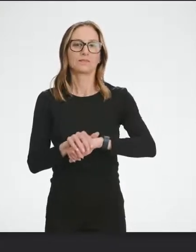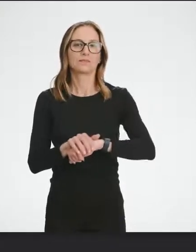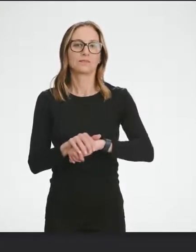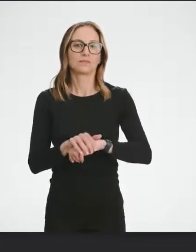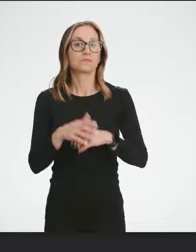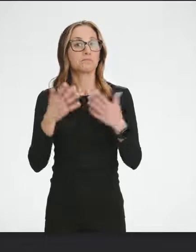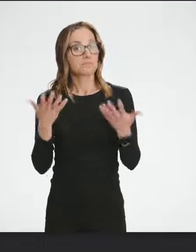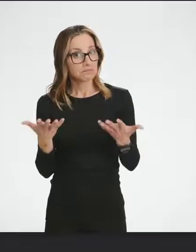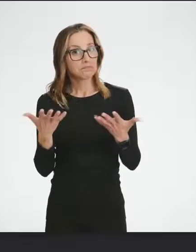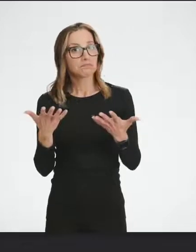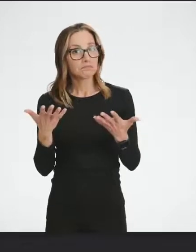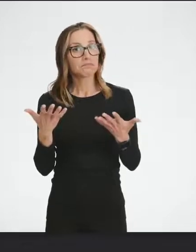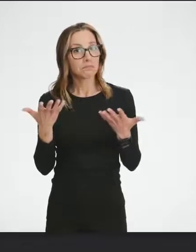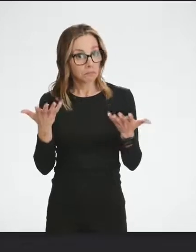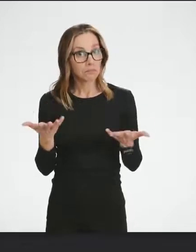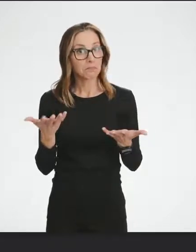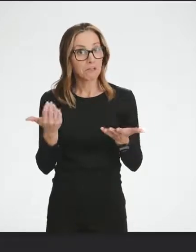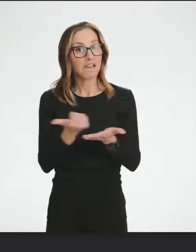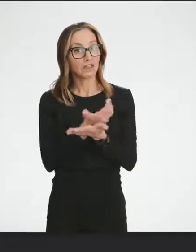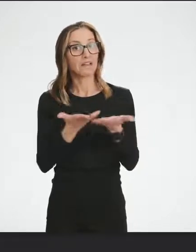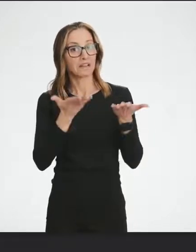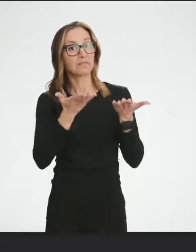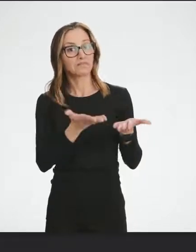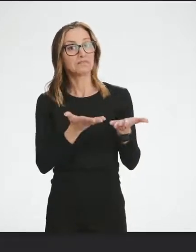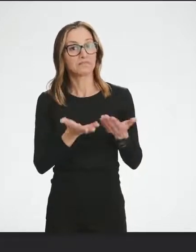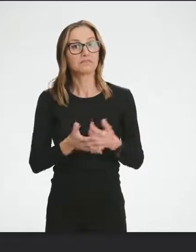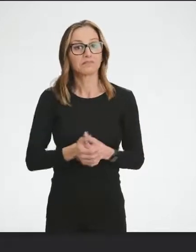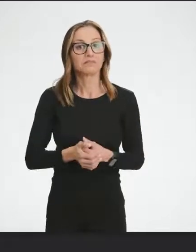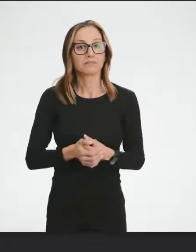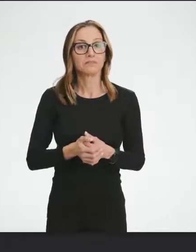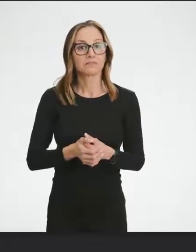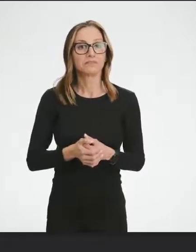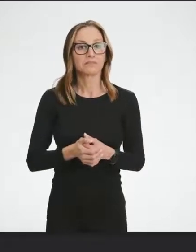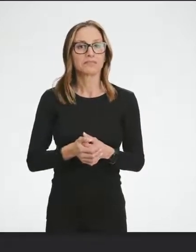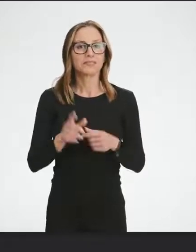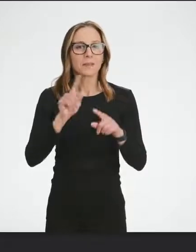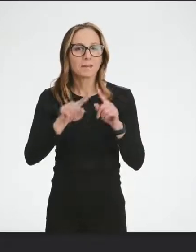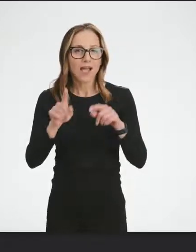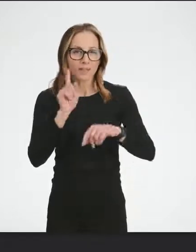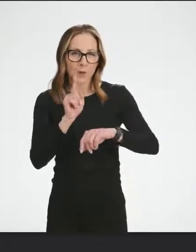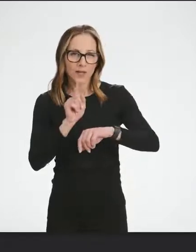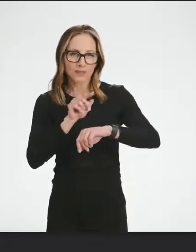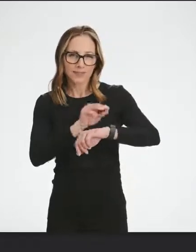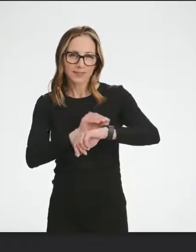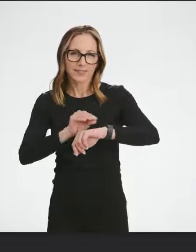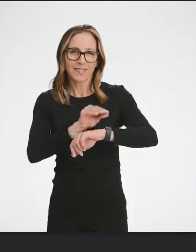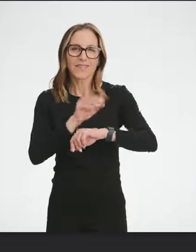Well, all right, everything is there, but for complications, we also need to consider